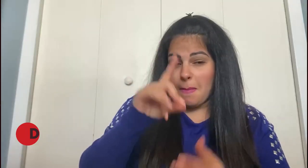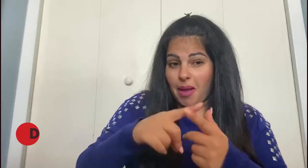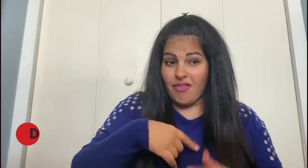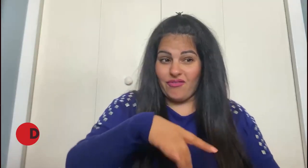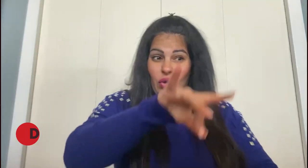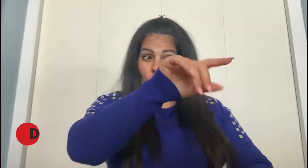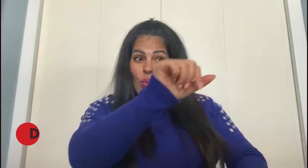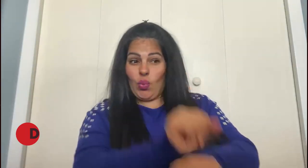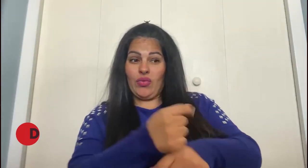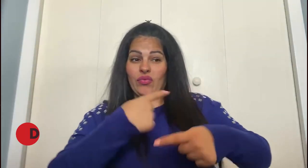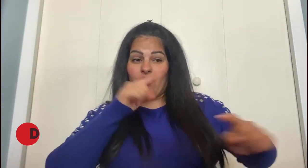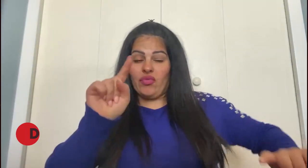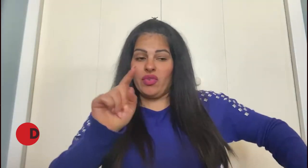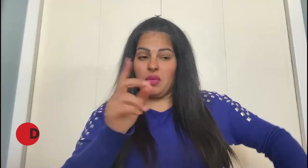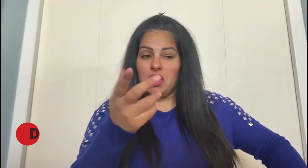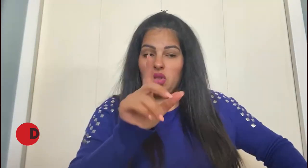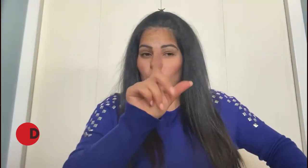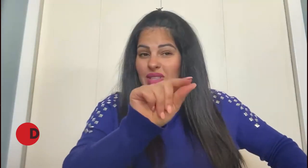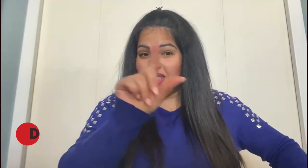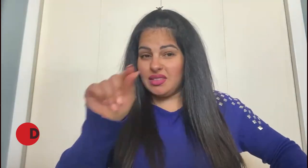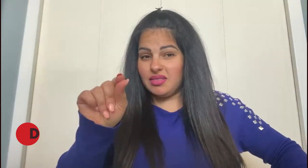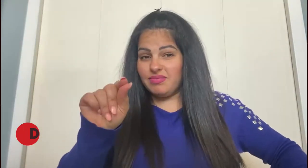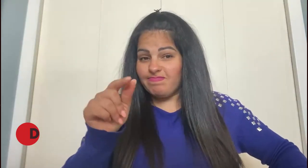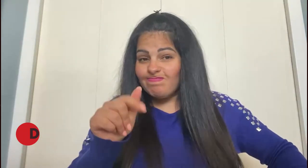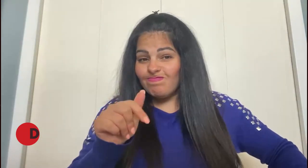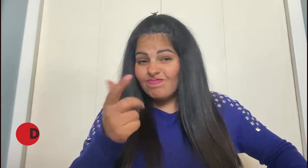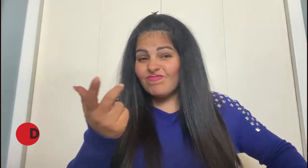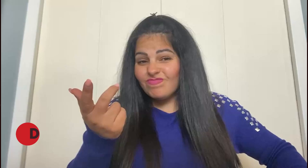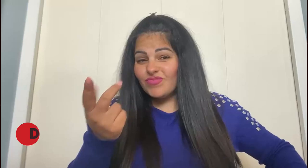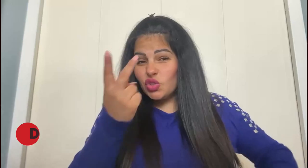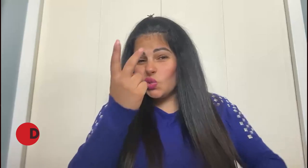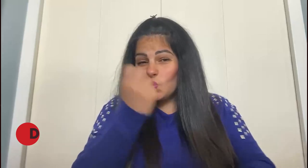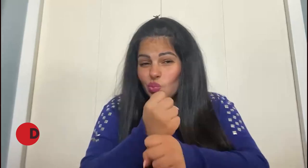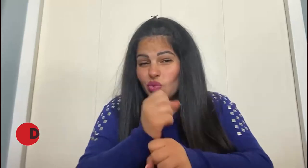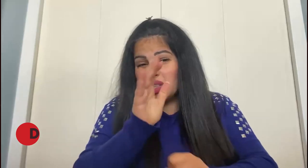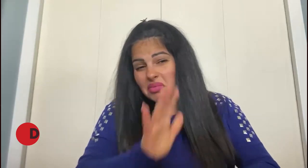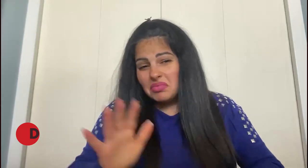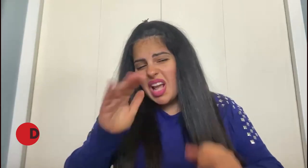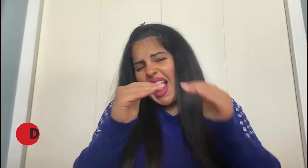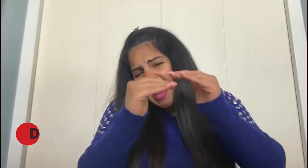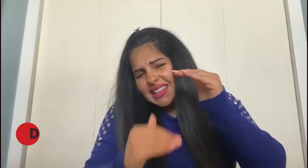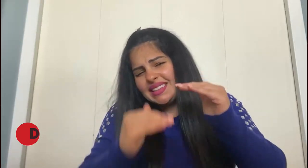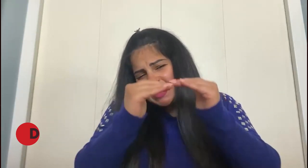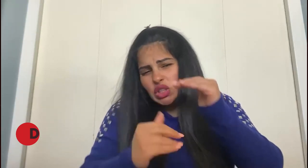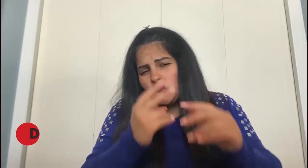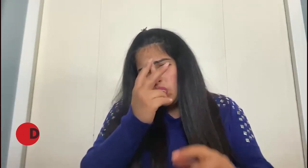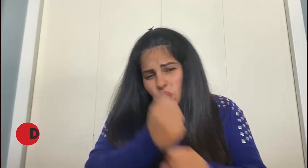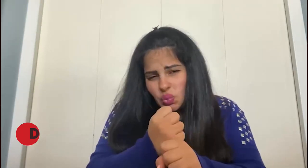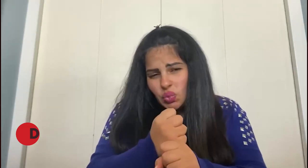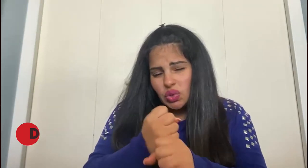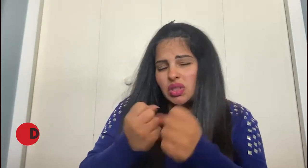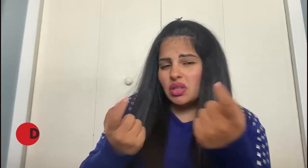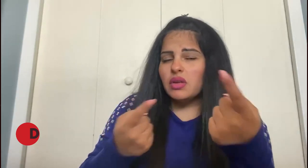I graduated in 2018 and it took me almost 2 years until 2020 before